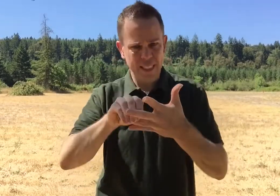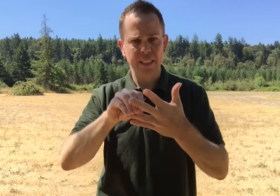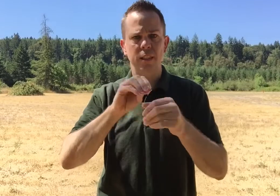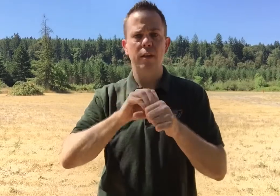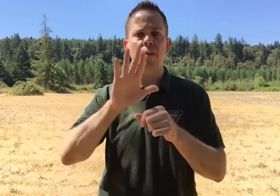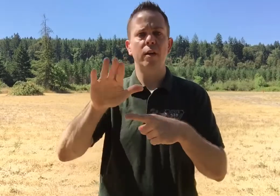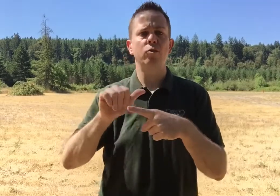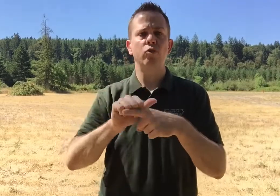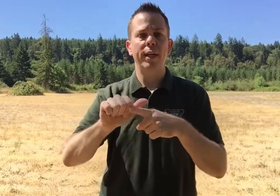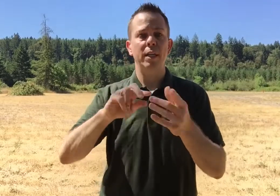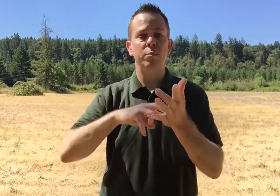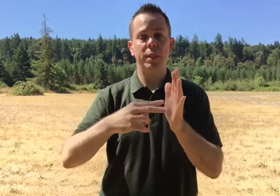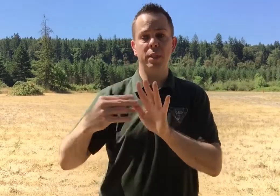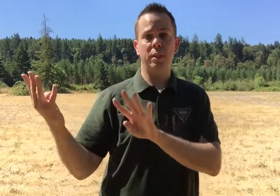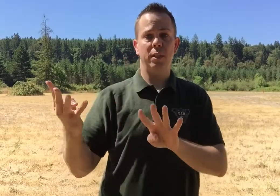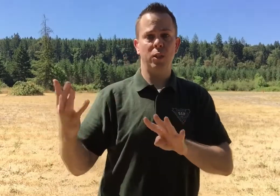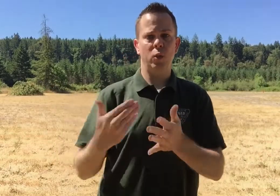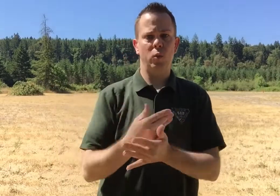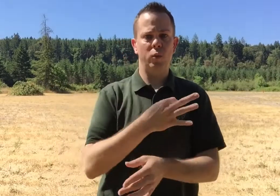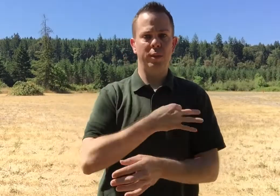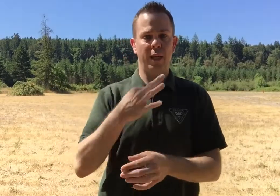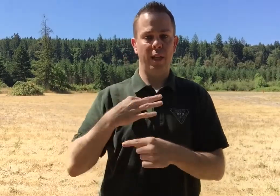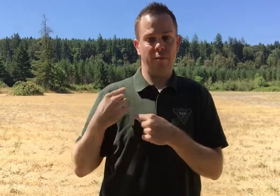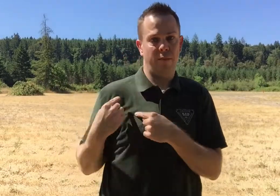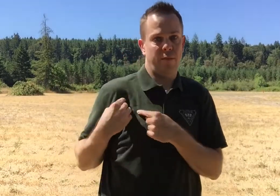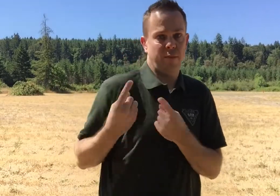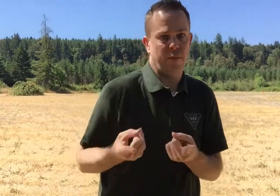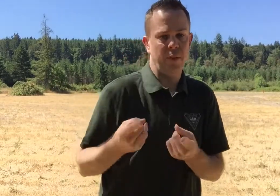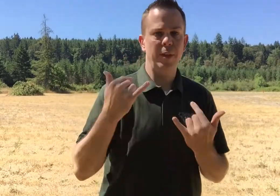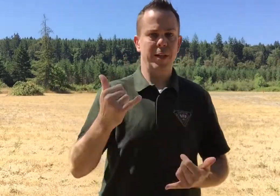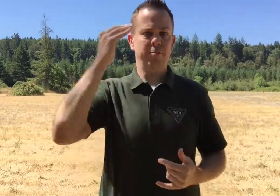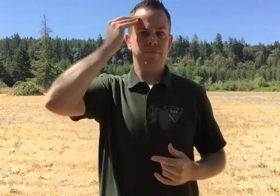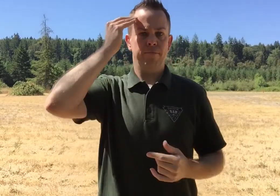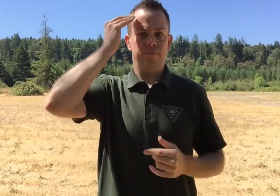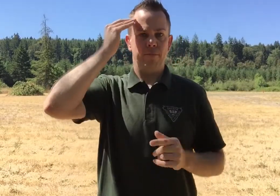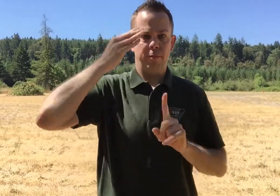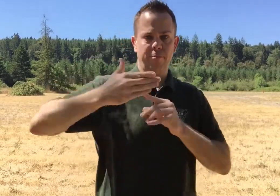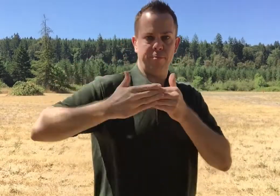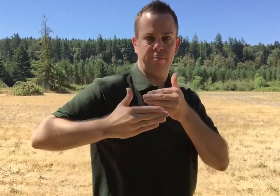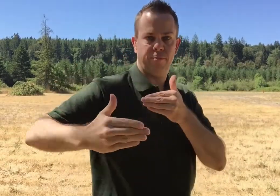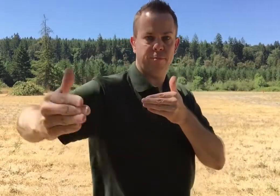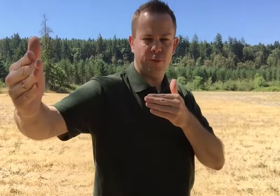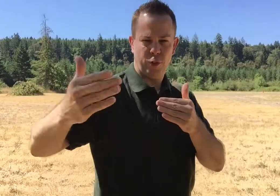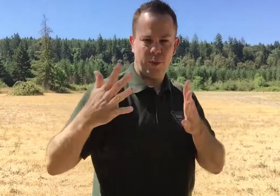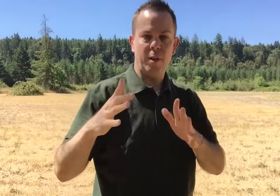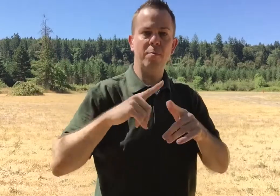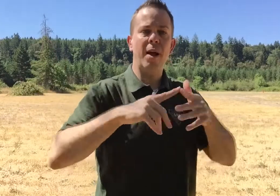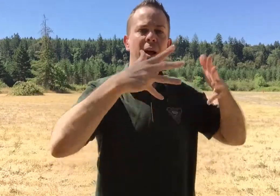Right off the bat, new staff are receiving training and awareness.